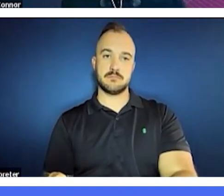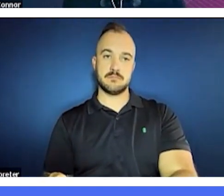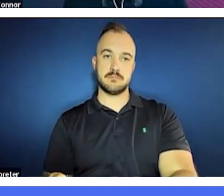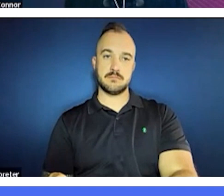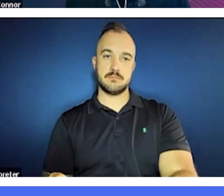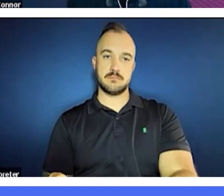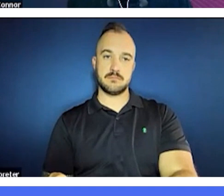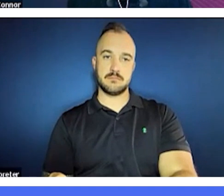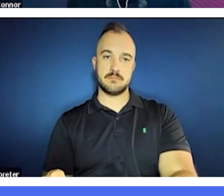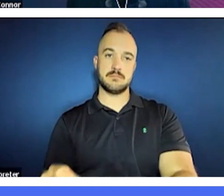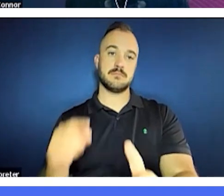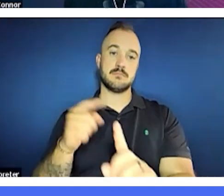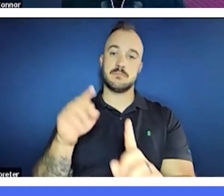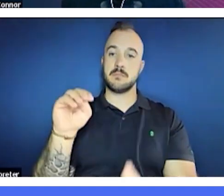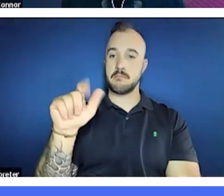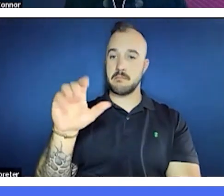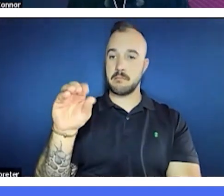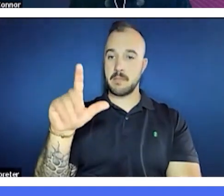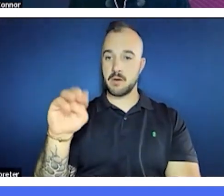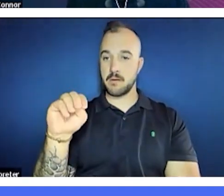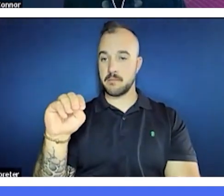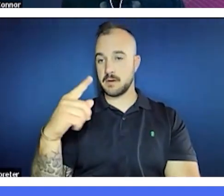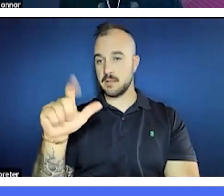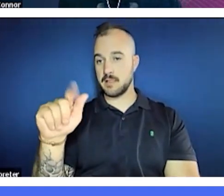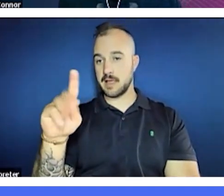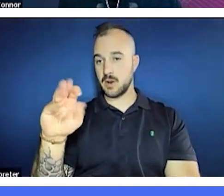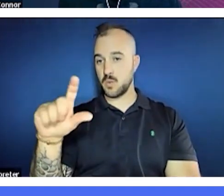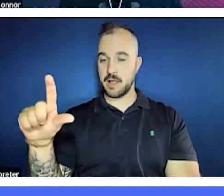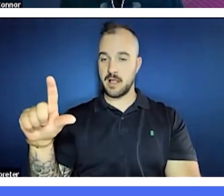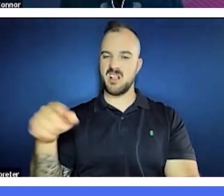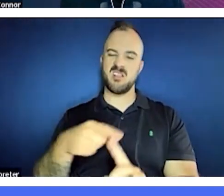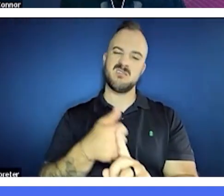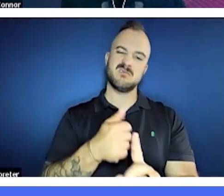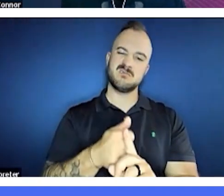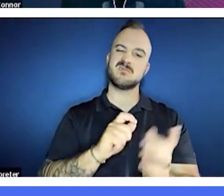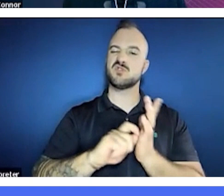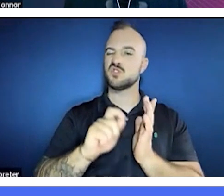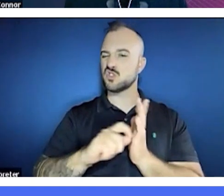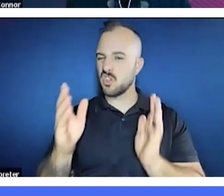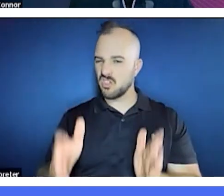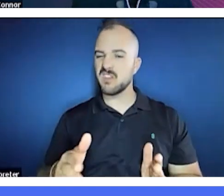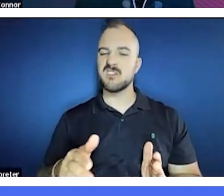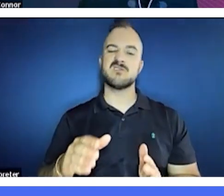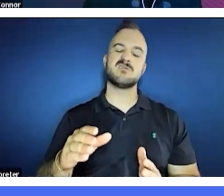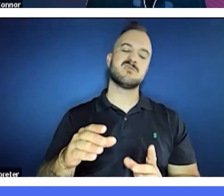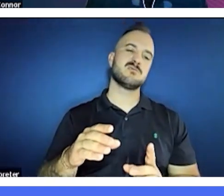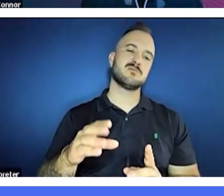Malcolm Gladwell is an author, he's a former Washington Post journalist and now hosts such things as revisionist history.